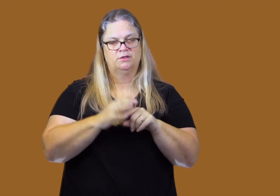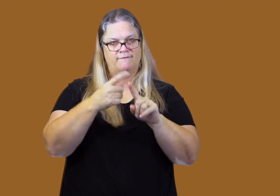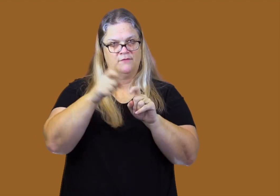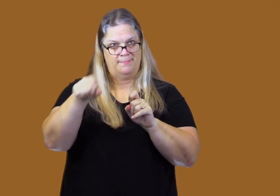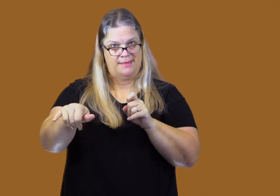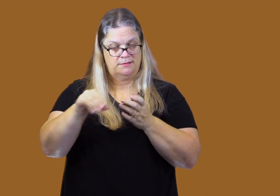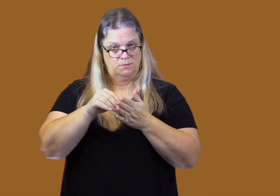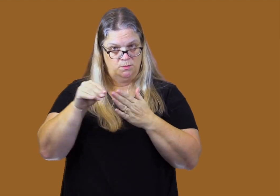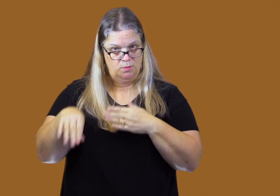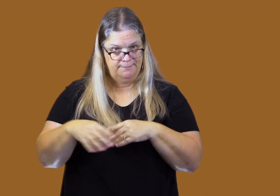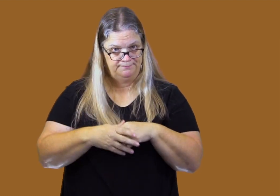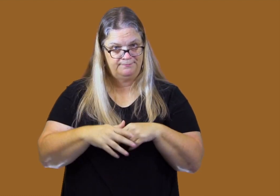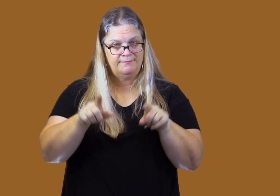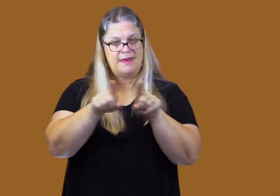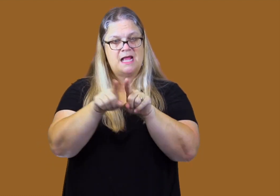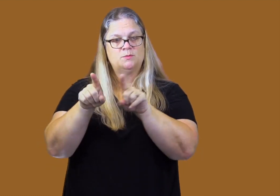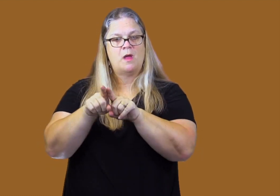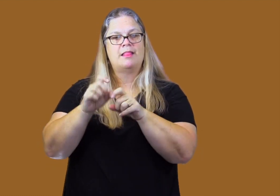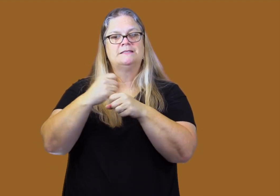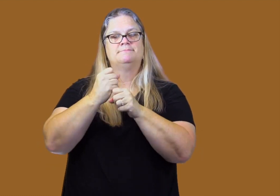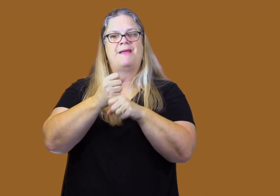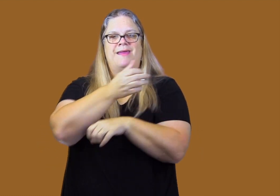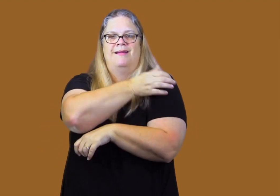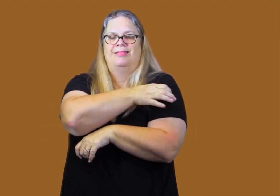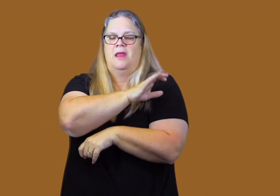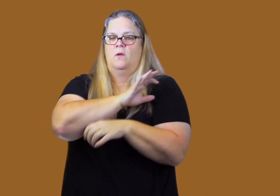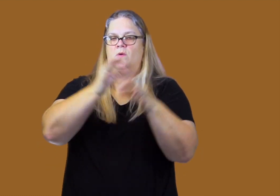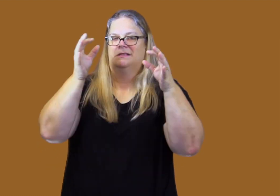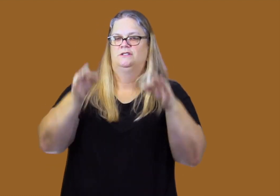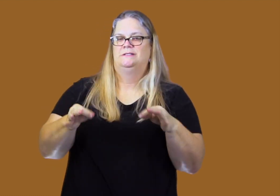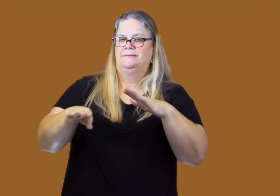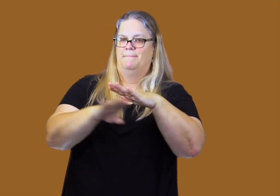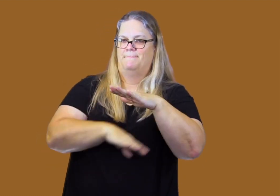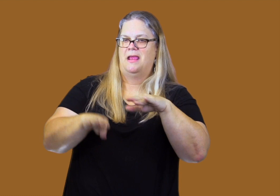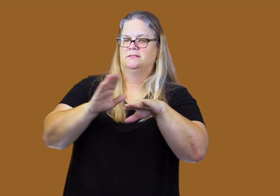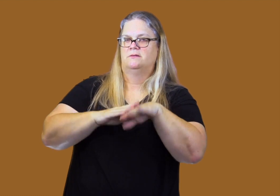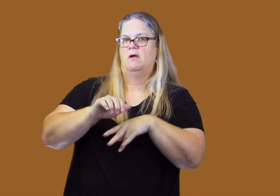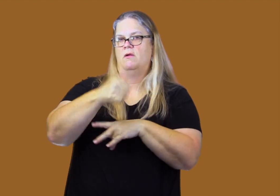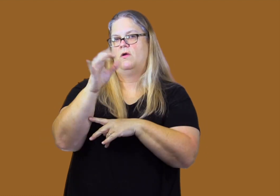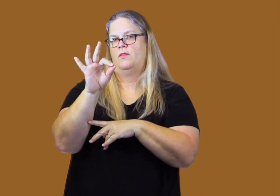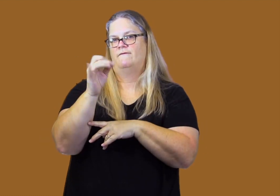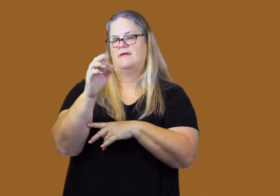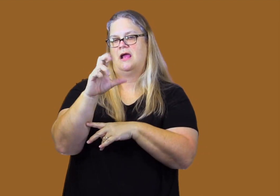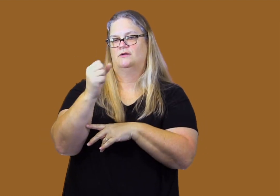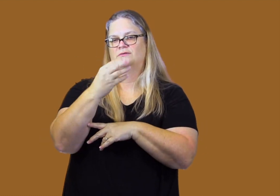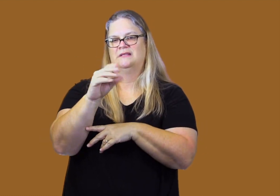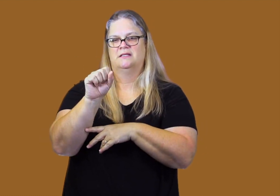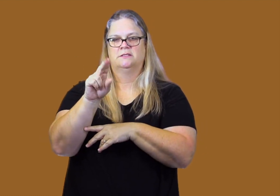As well as make clinical decisions based on other factors and such.